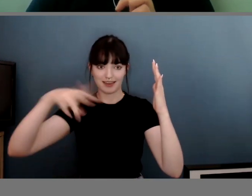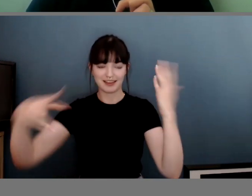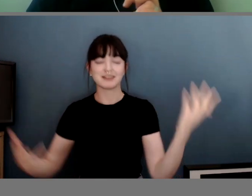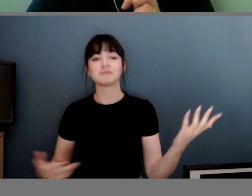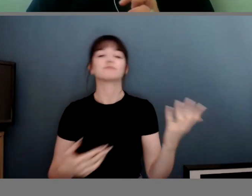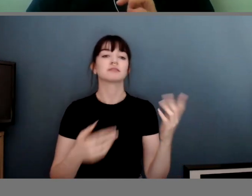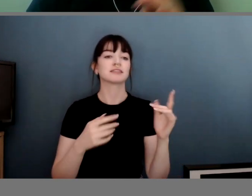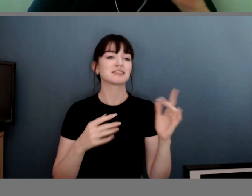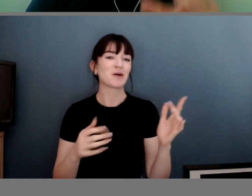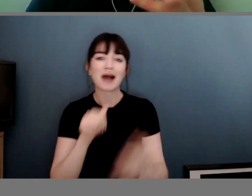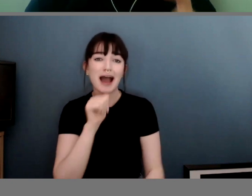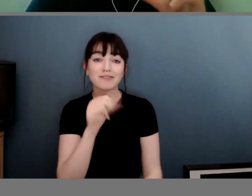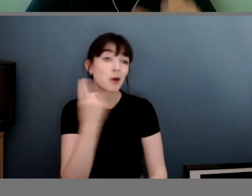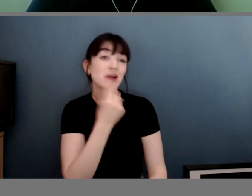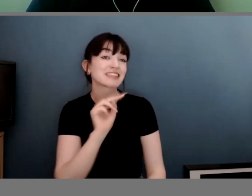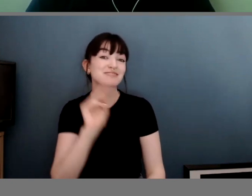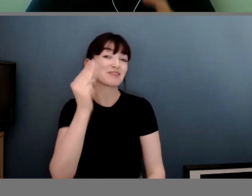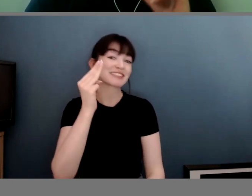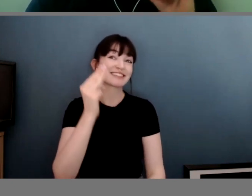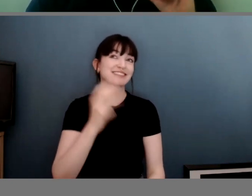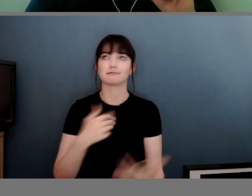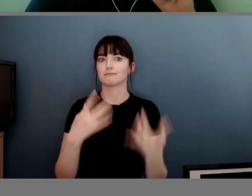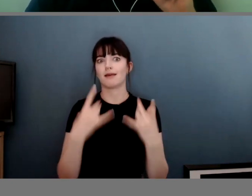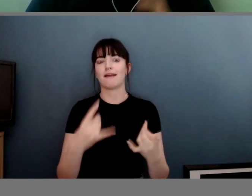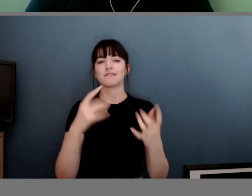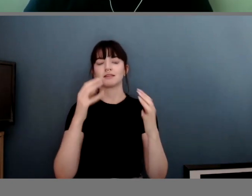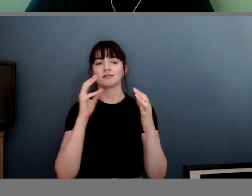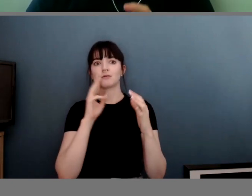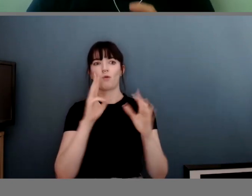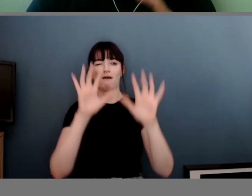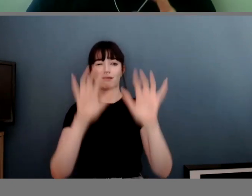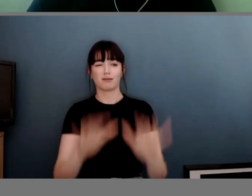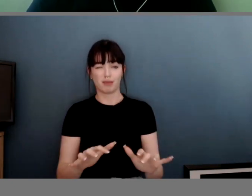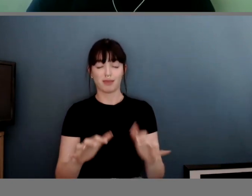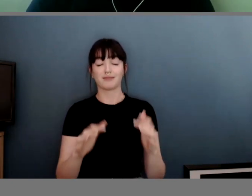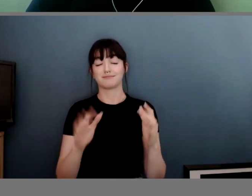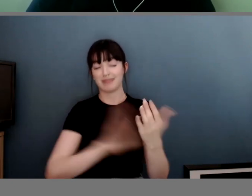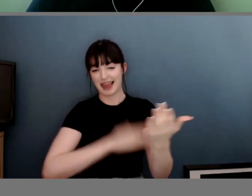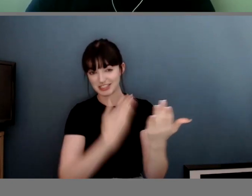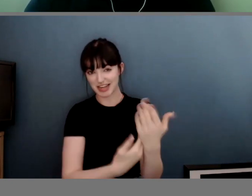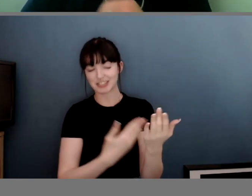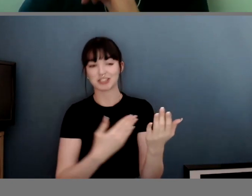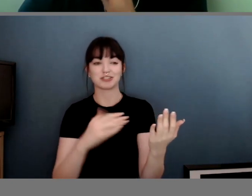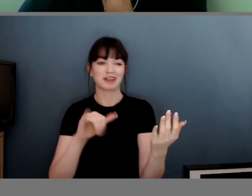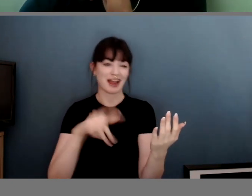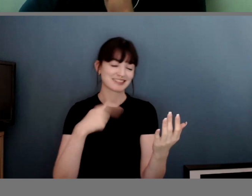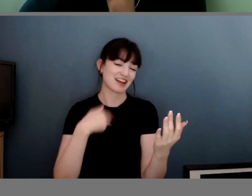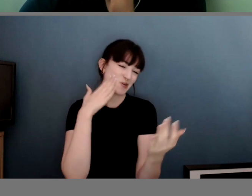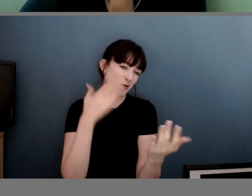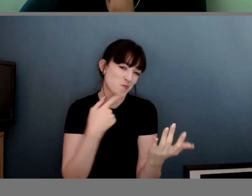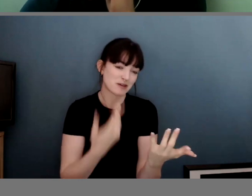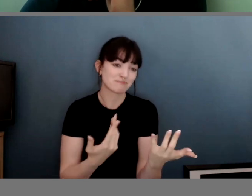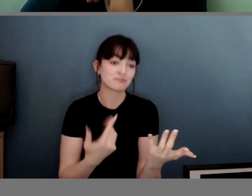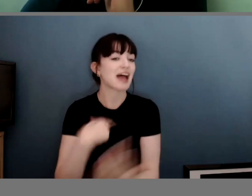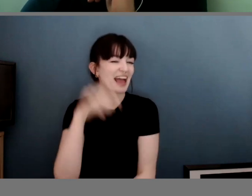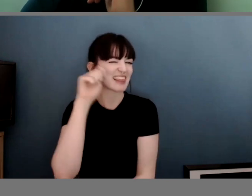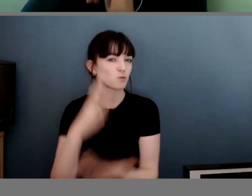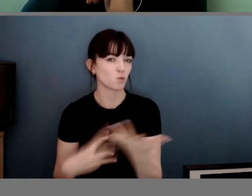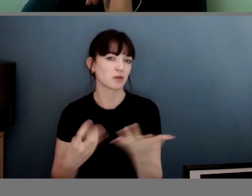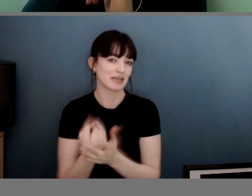diagrams and images, it was very text heavy but I think it was worth while going through